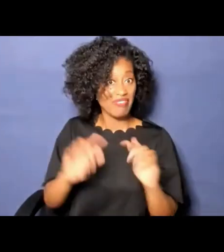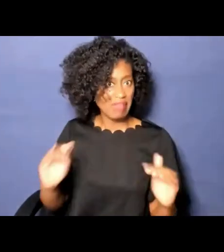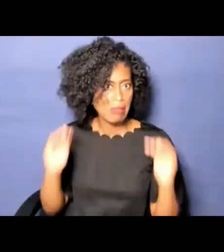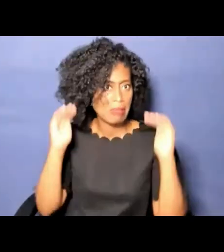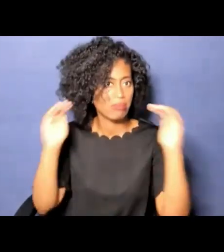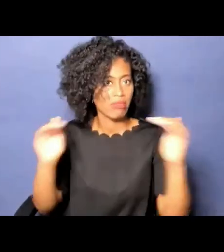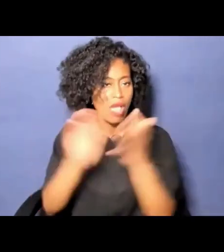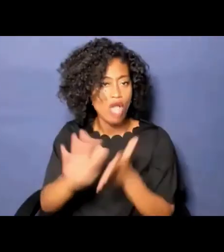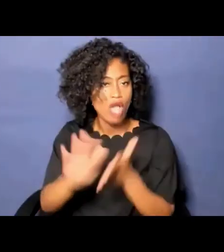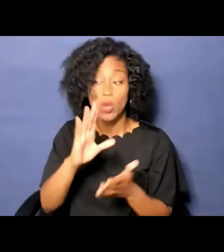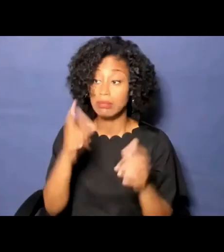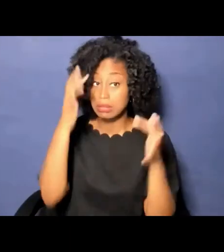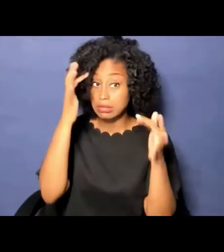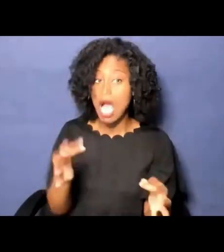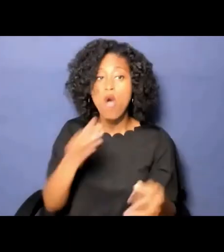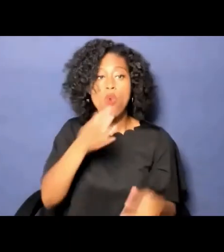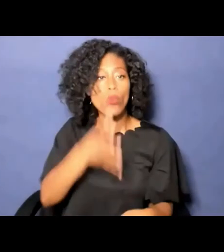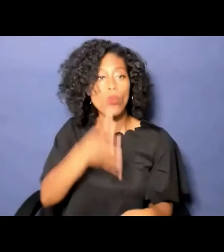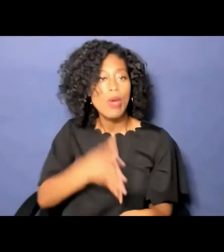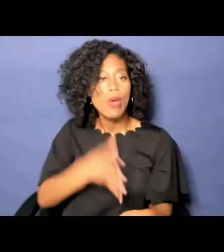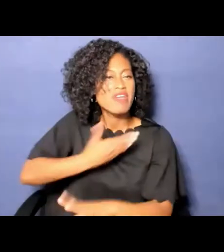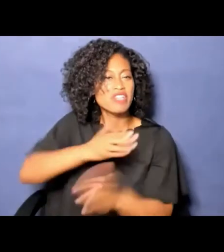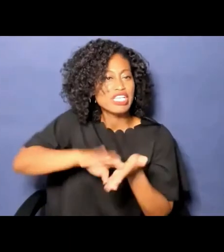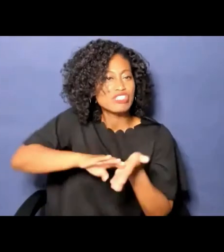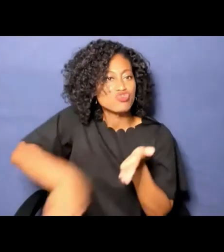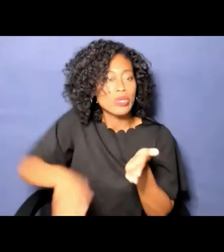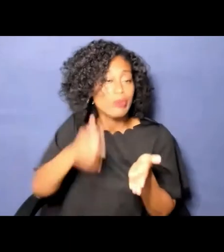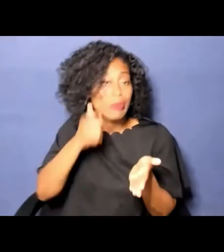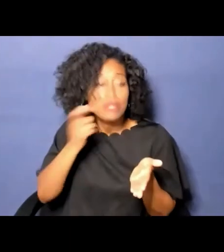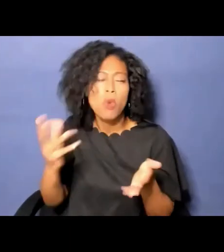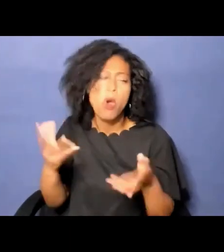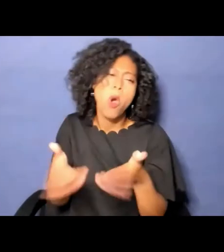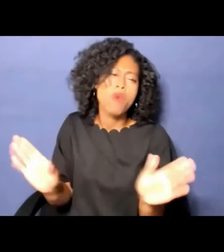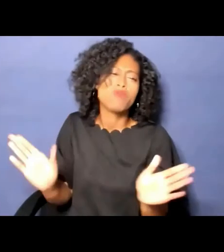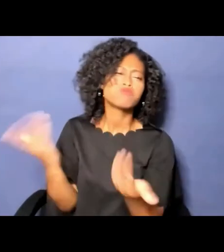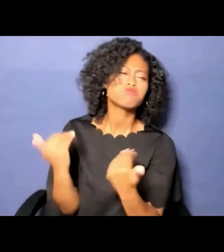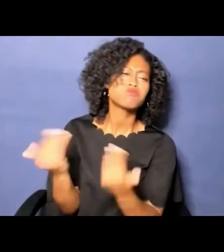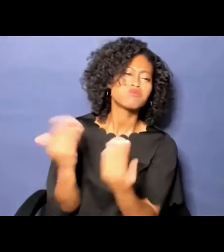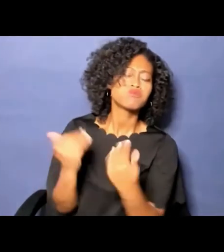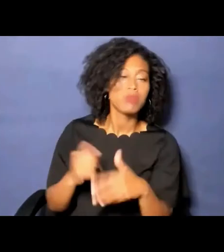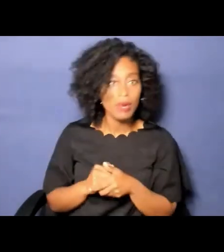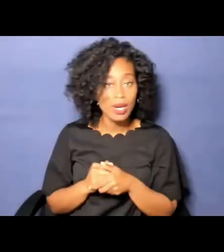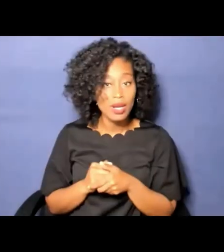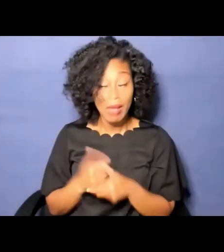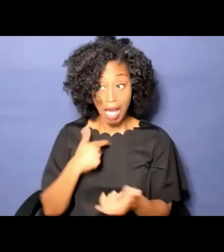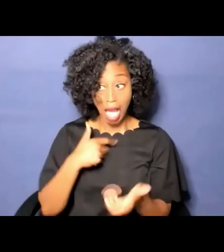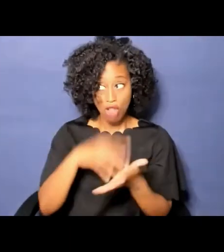to women in previously excluded groups. I also learned in college that my predominately